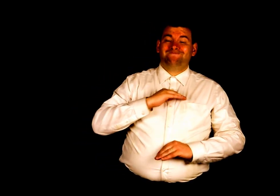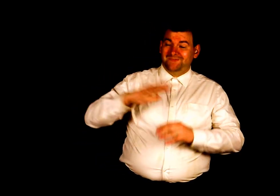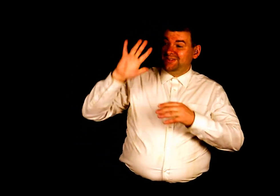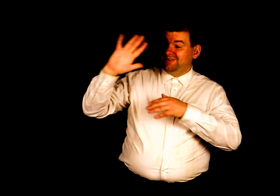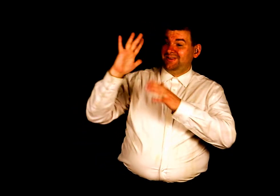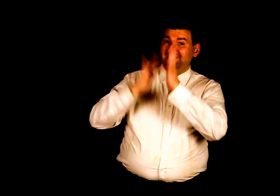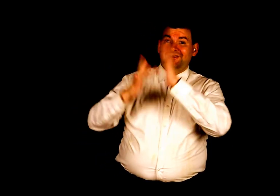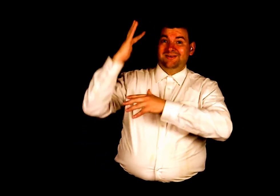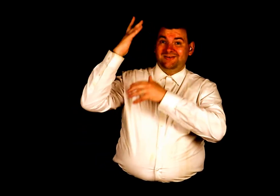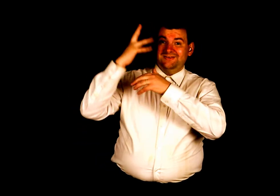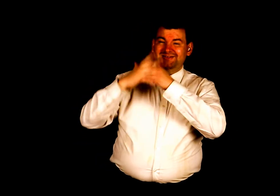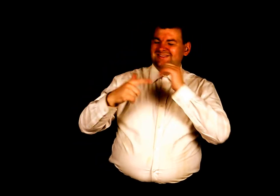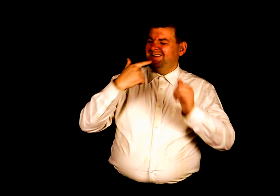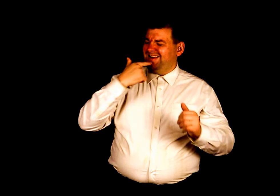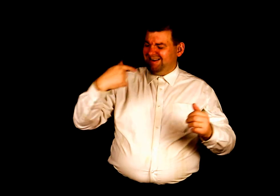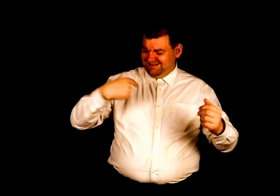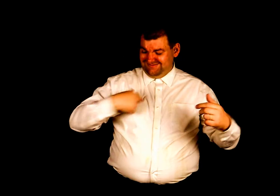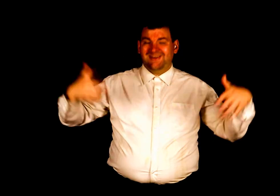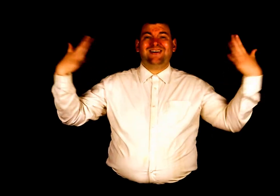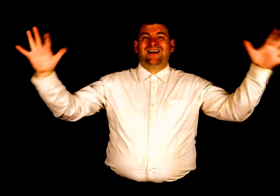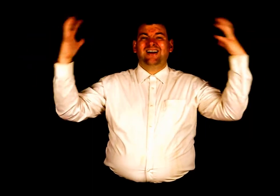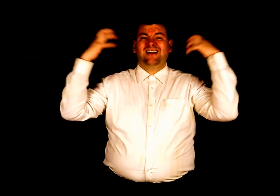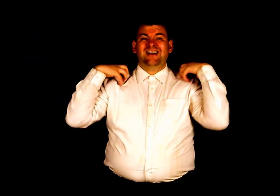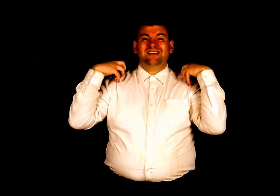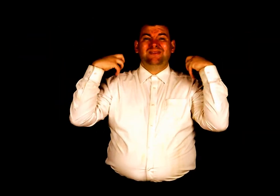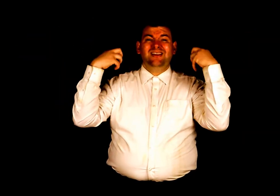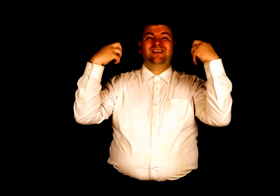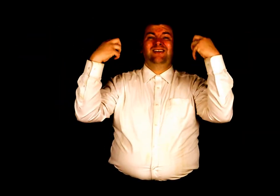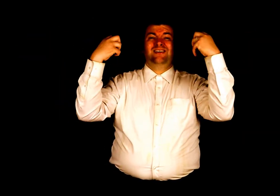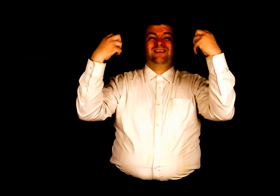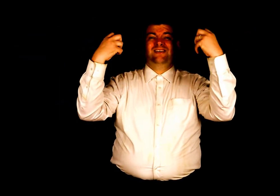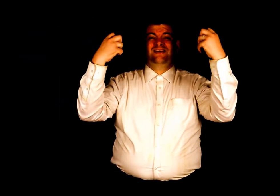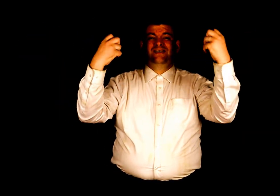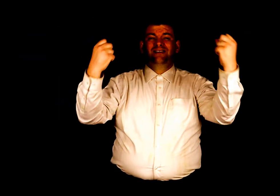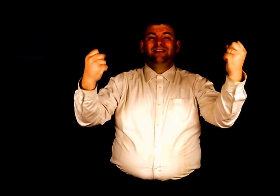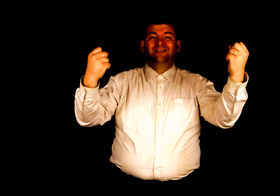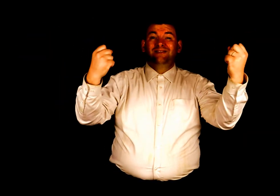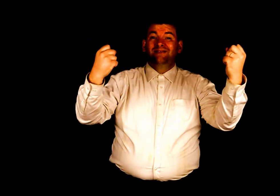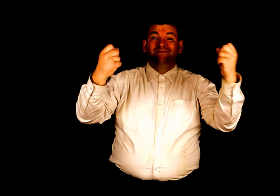And His blood says I'm healed